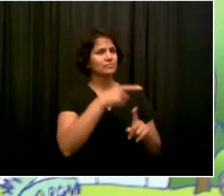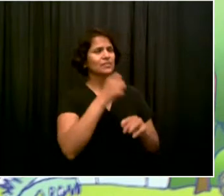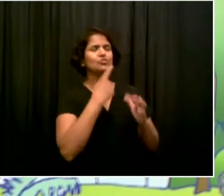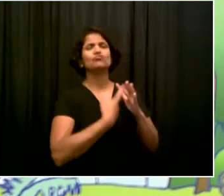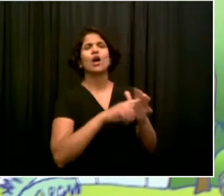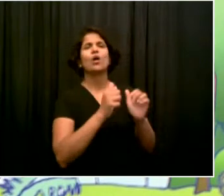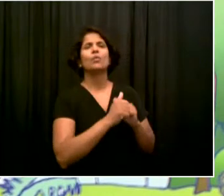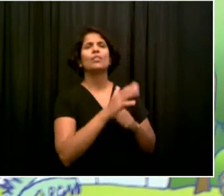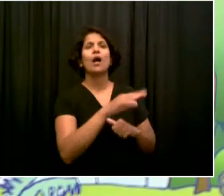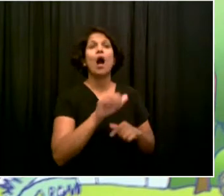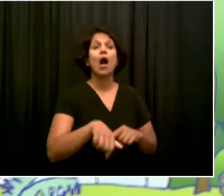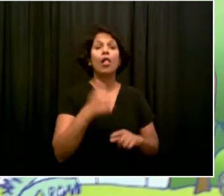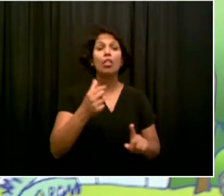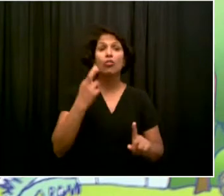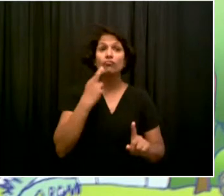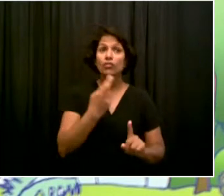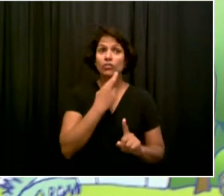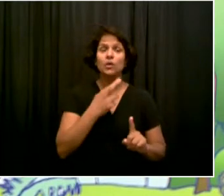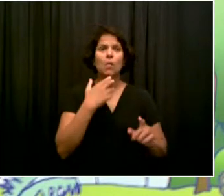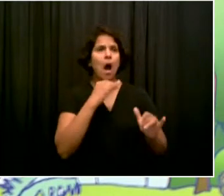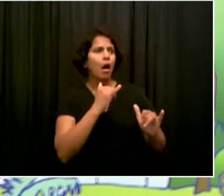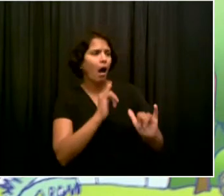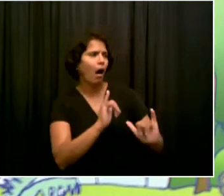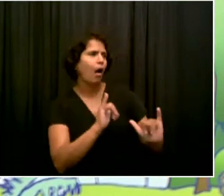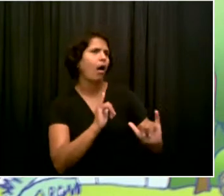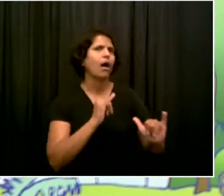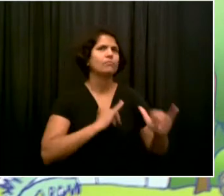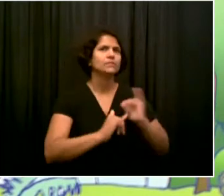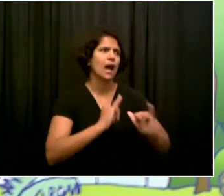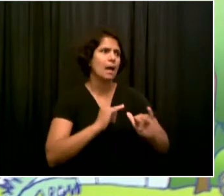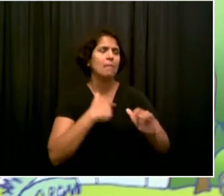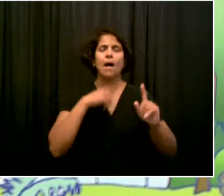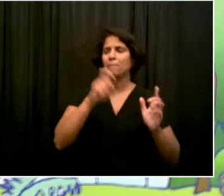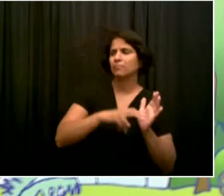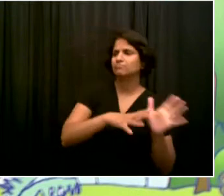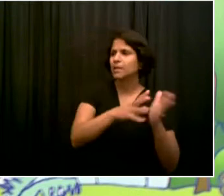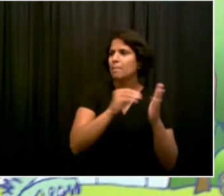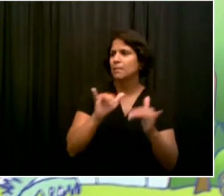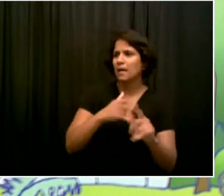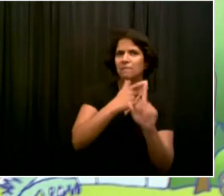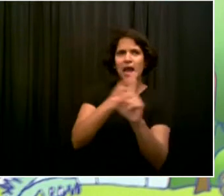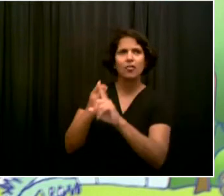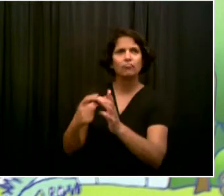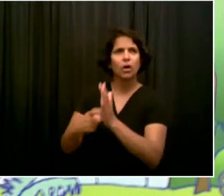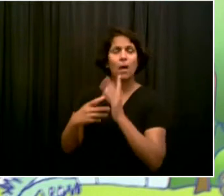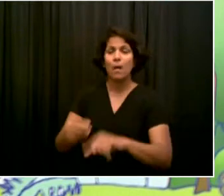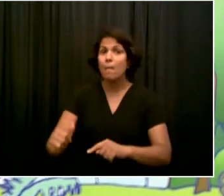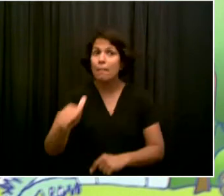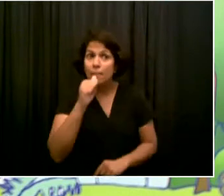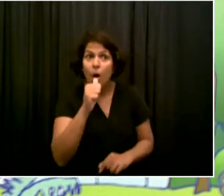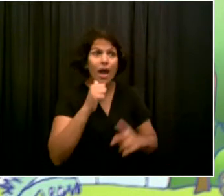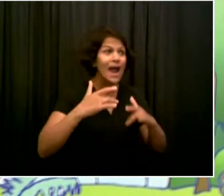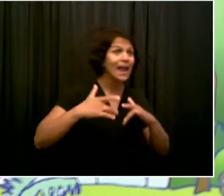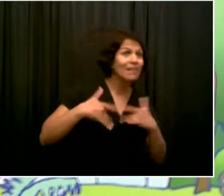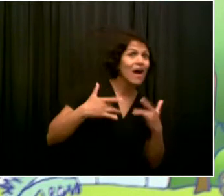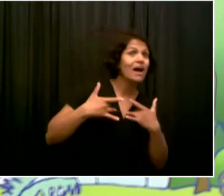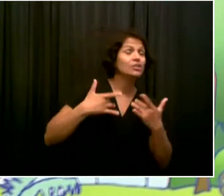MORE RESTAURANTS , MORE AND MORE ENTERTAINMENT VENUES ARE GOING TO MAKE ITHS